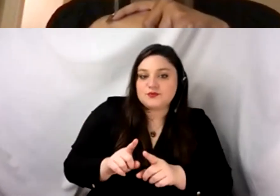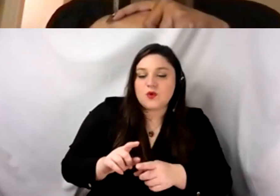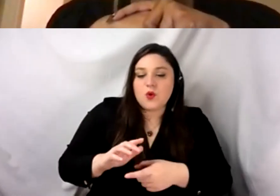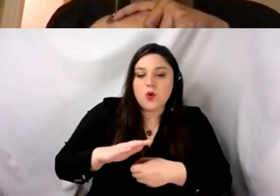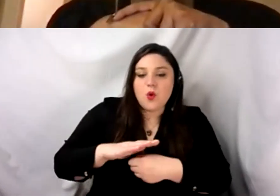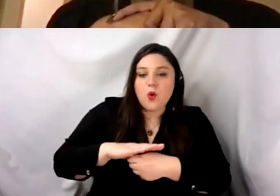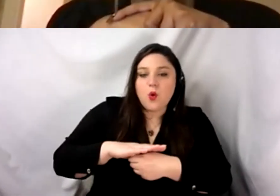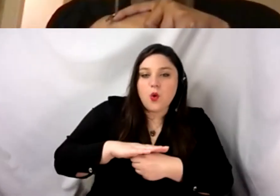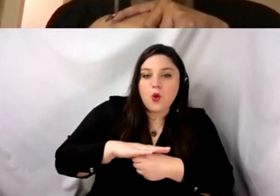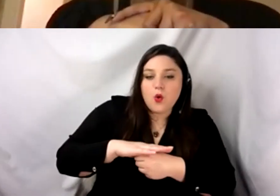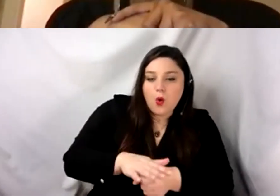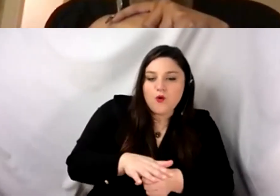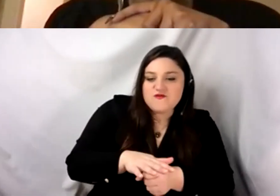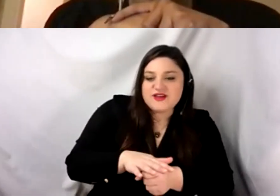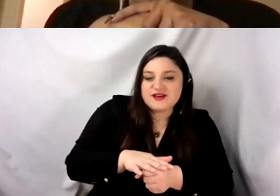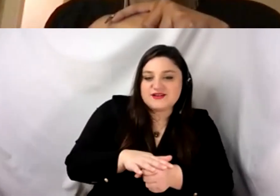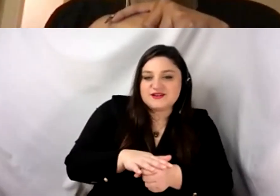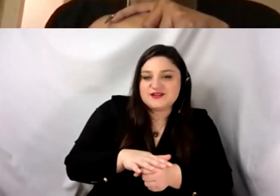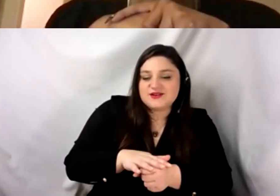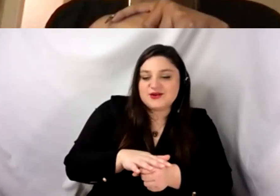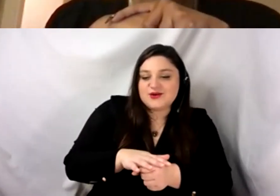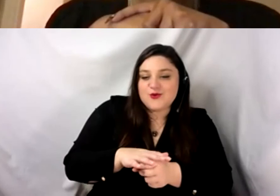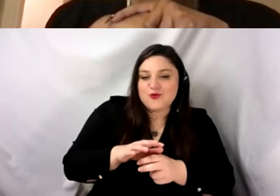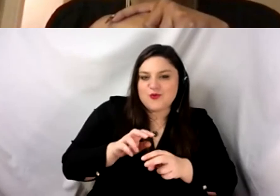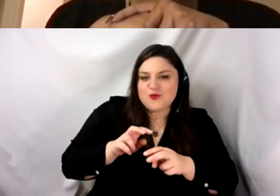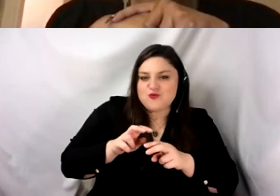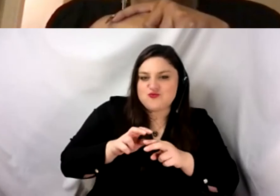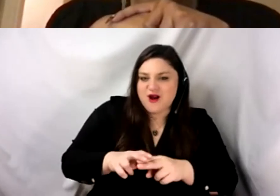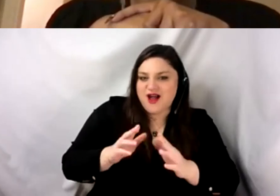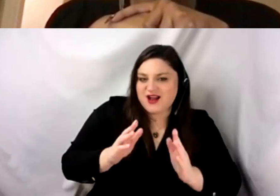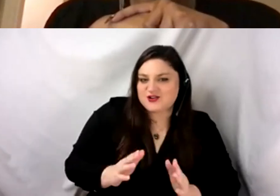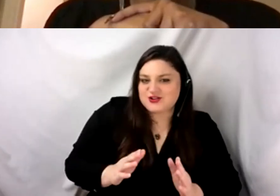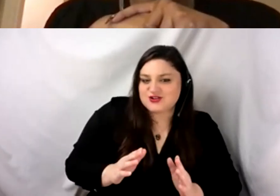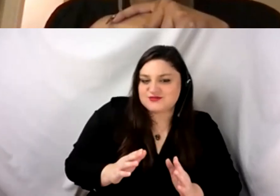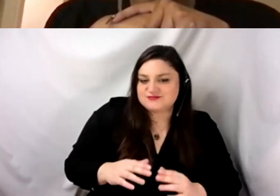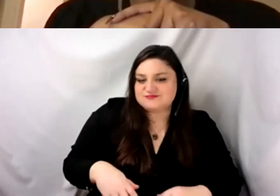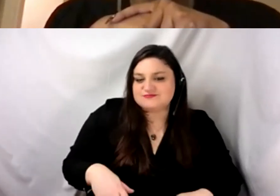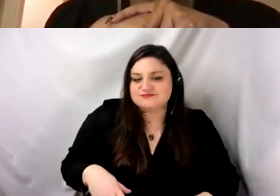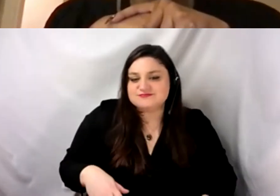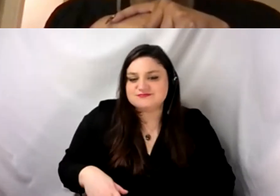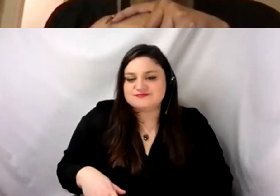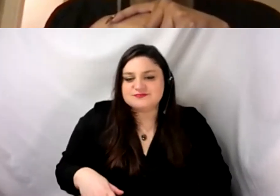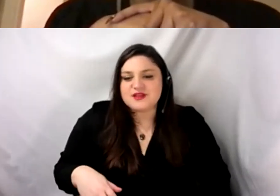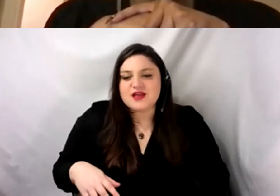vaccine only shows. A lot of artists have mast mandates want to see mast mandates